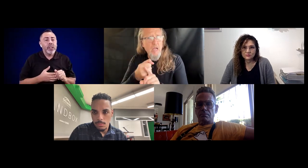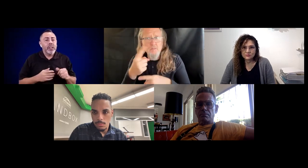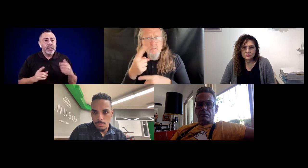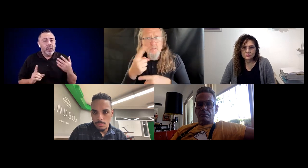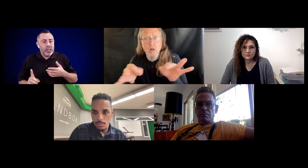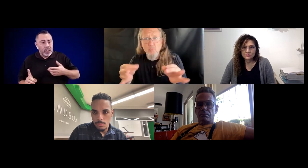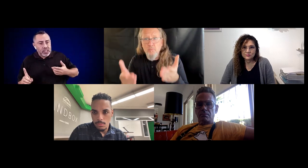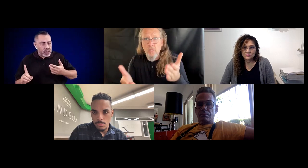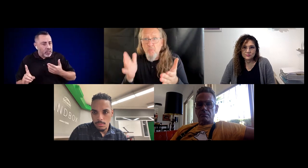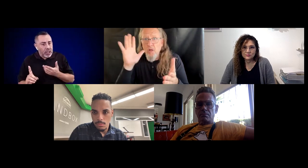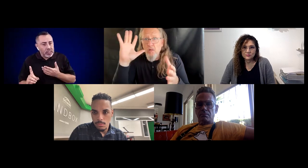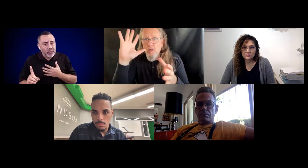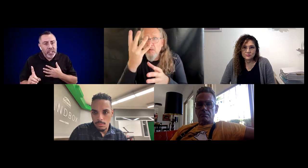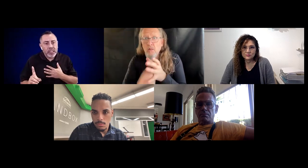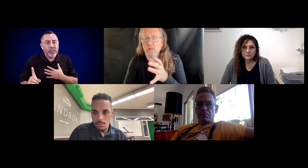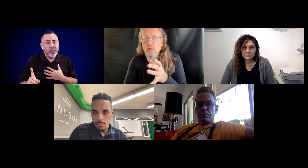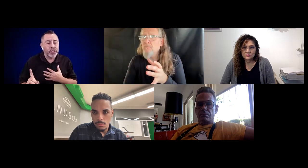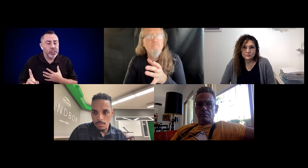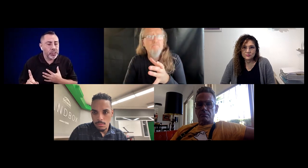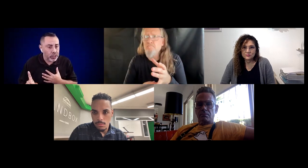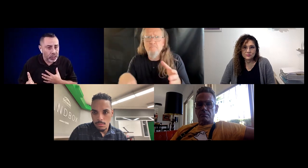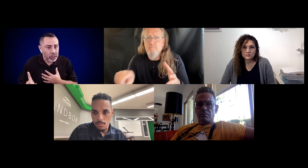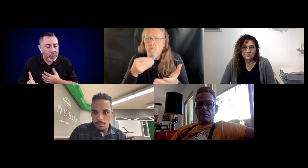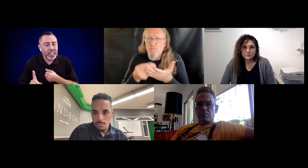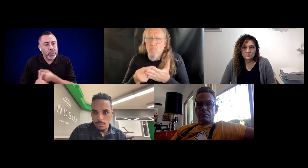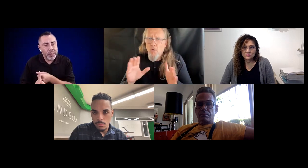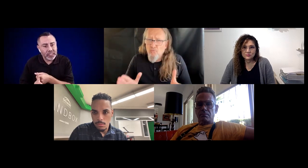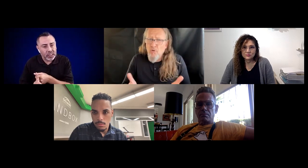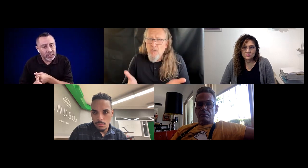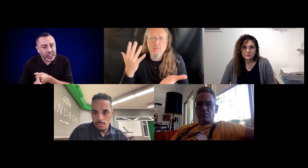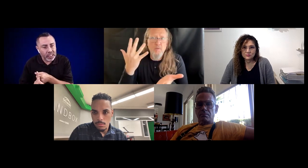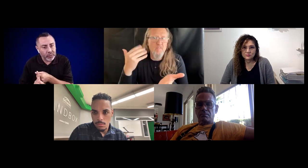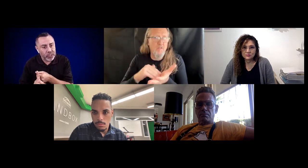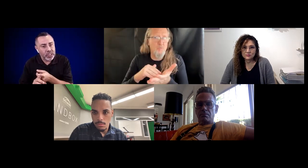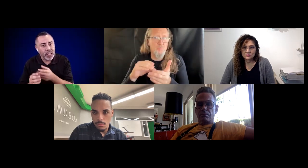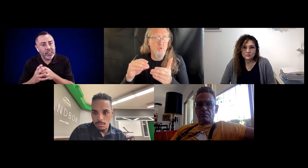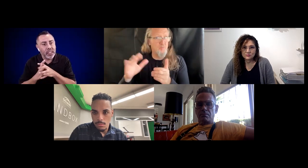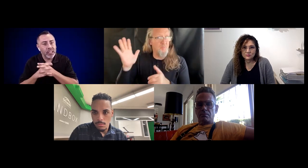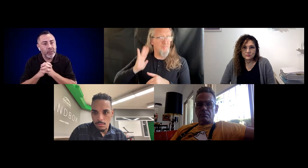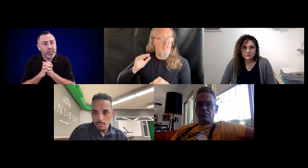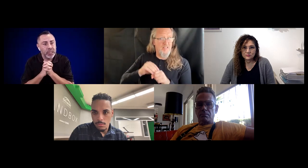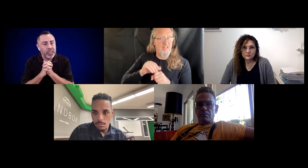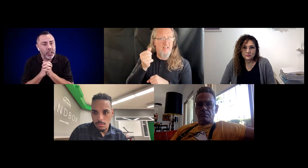This caused Veditz it's to feel concerned about the impacts on sign language and sign language being lost.